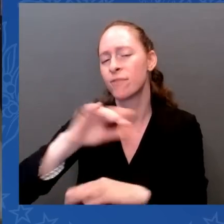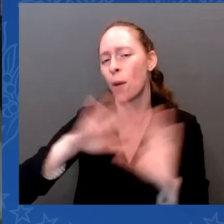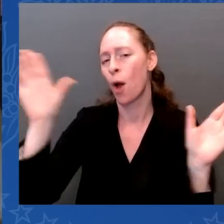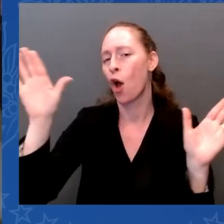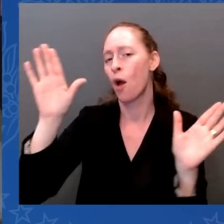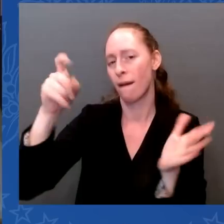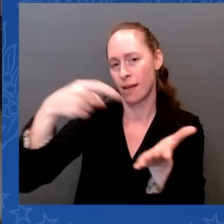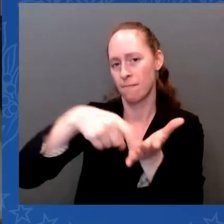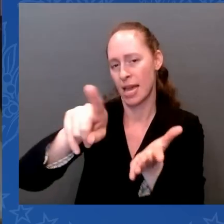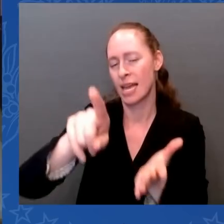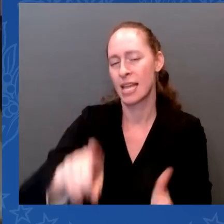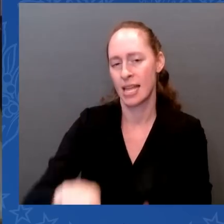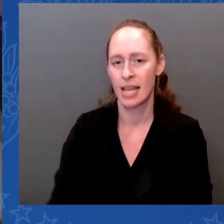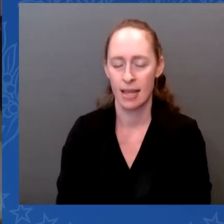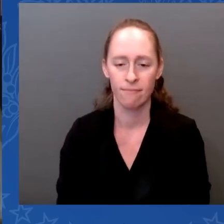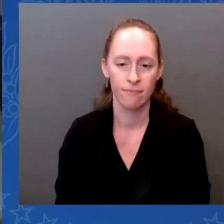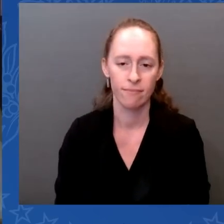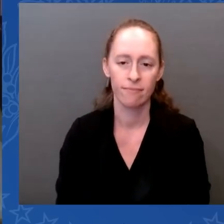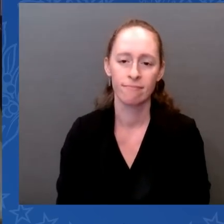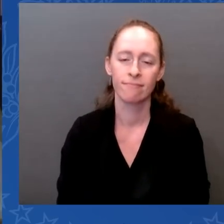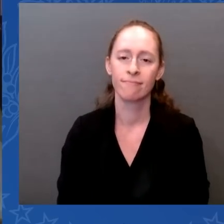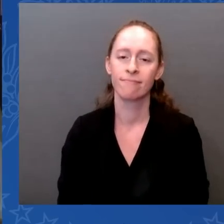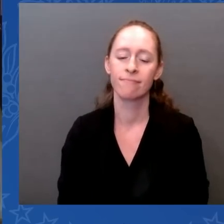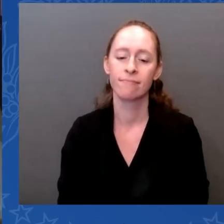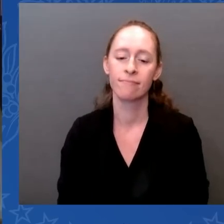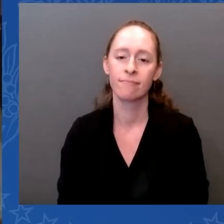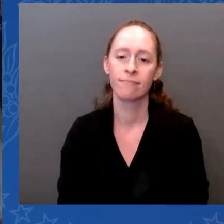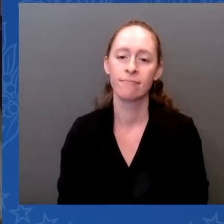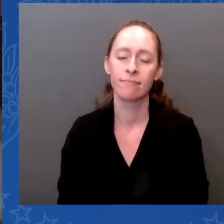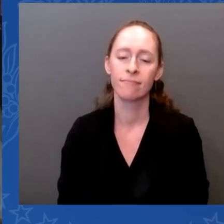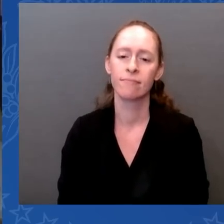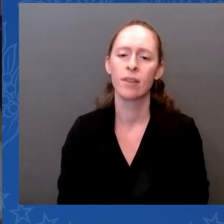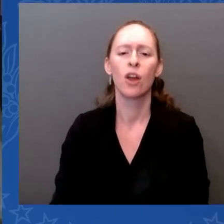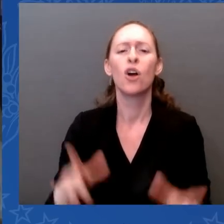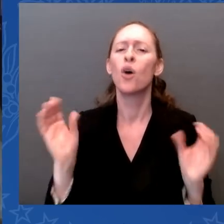No one -- as I said when I ran, no one earning less than four thou- --